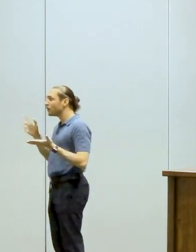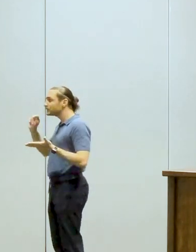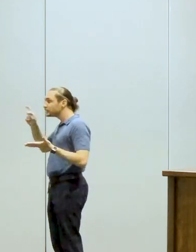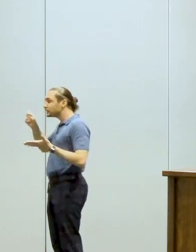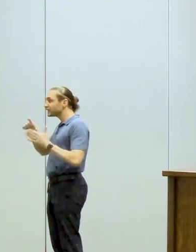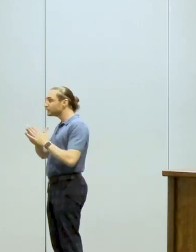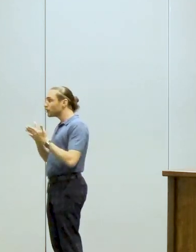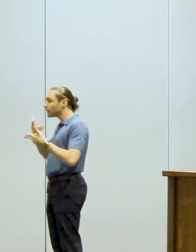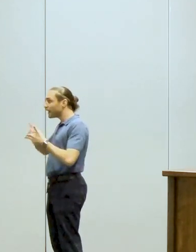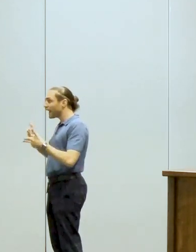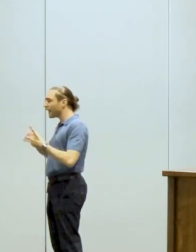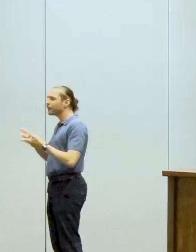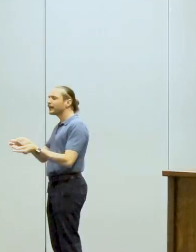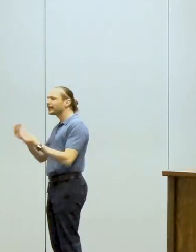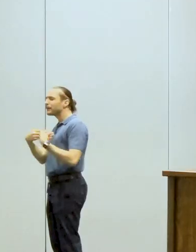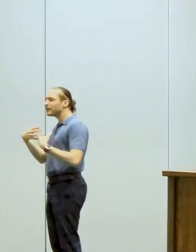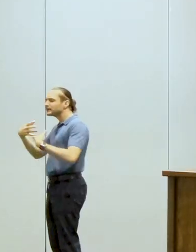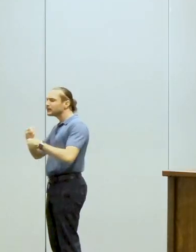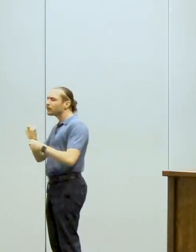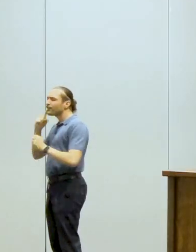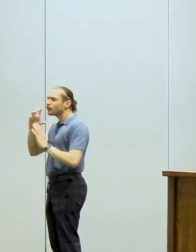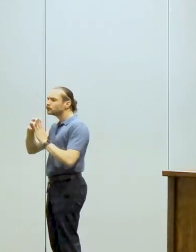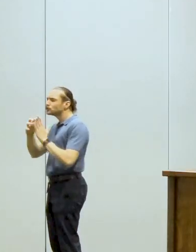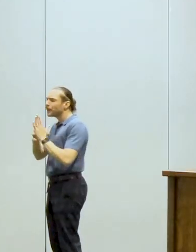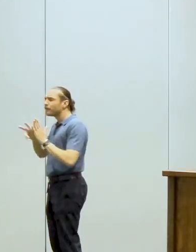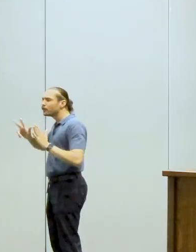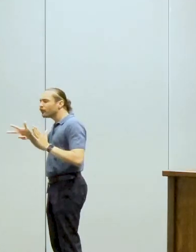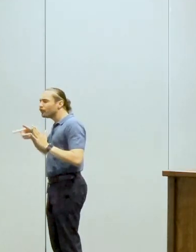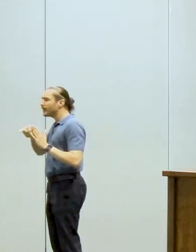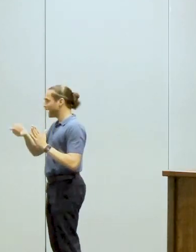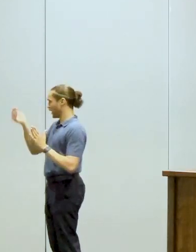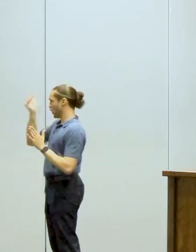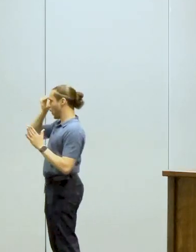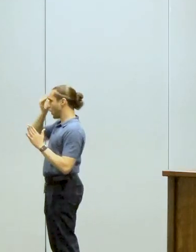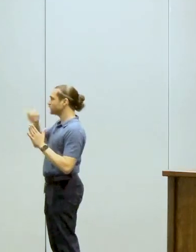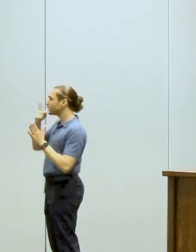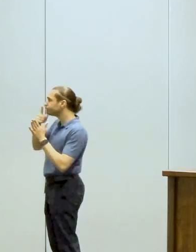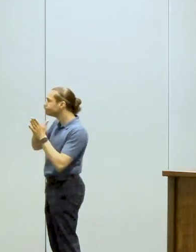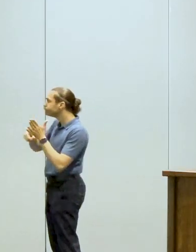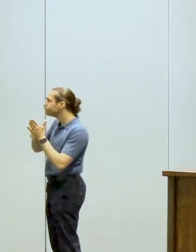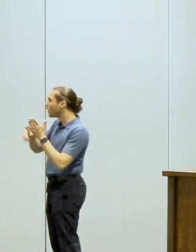you all of that information, and it becomes your textbook bot. So that's something I think is really interesting. But